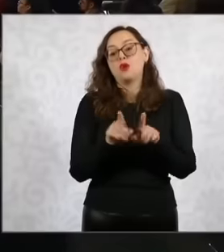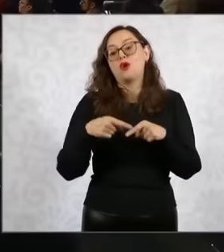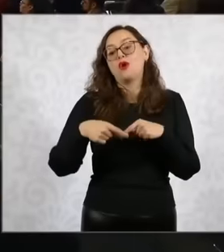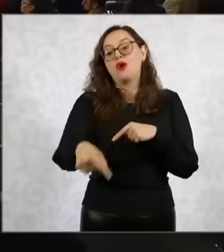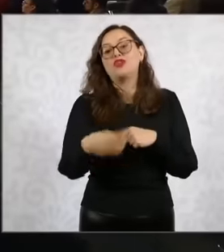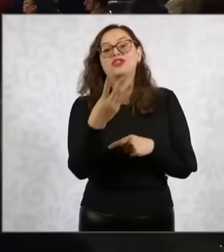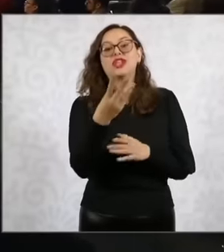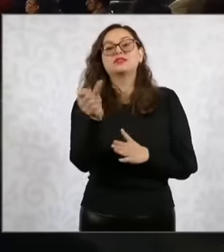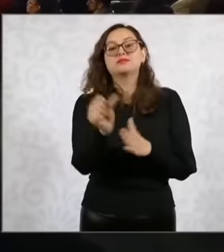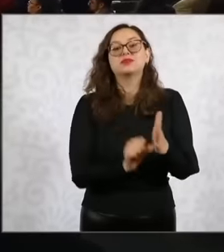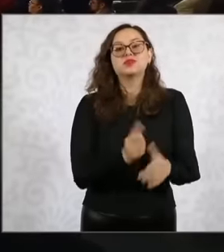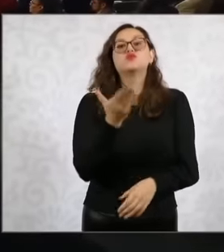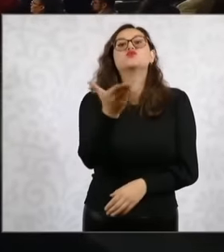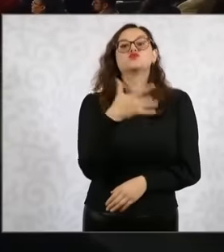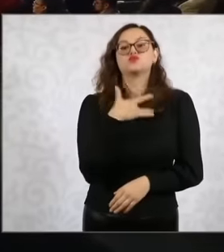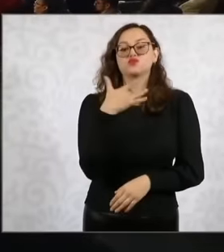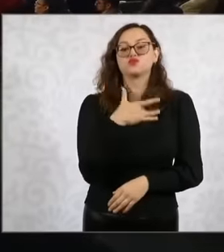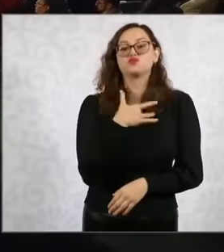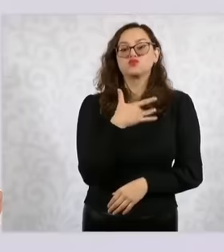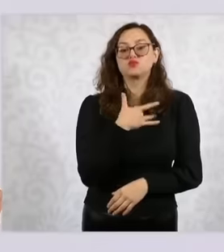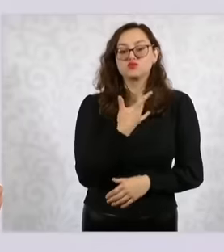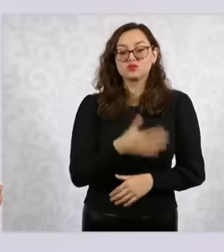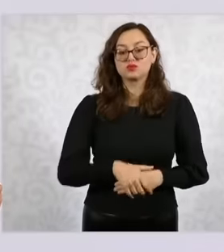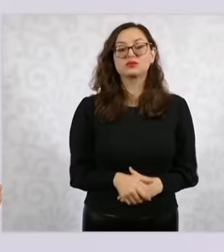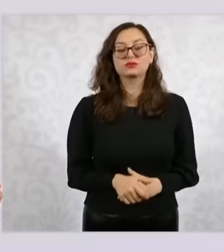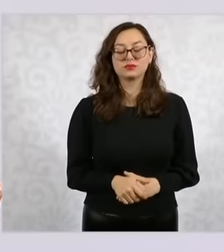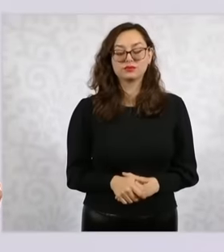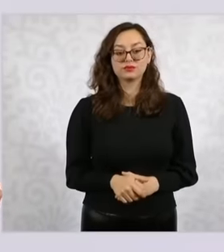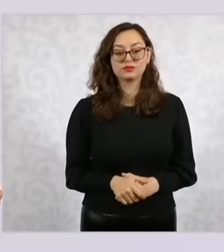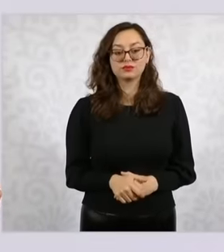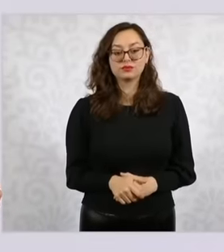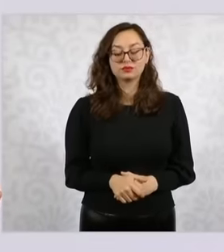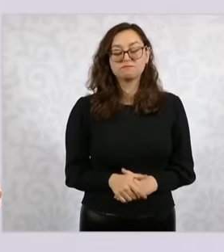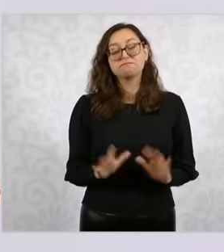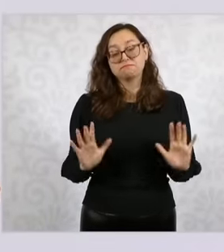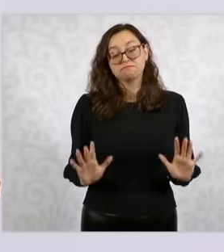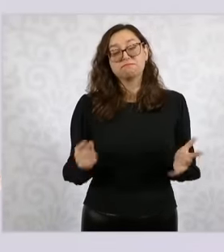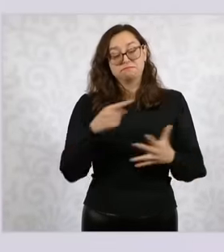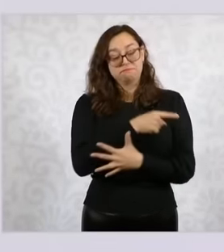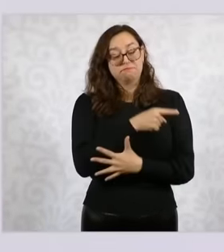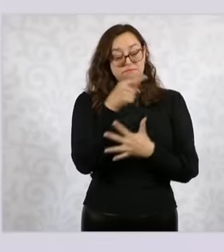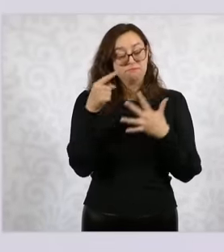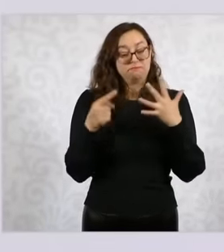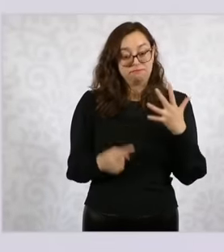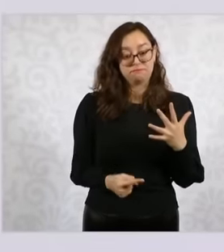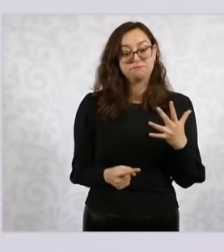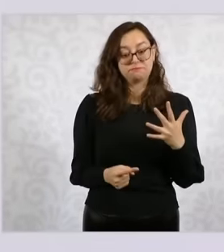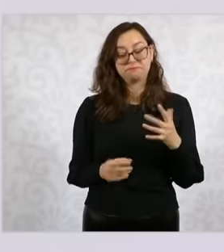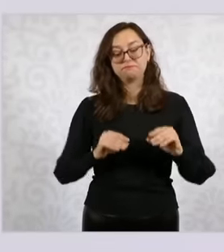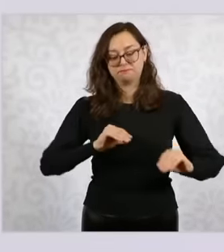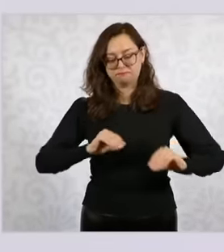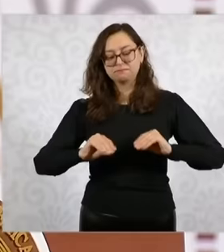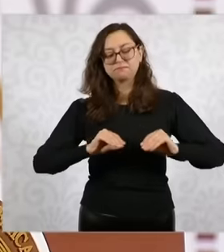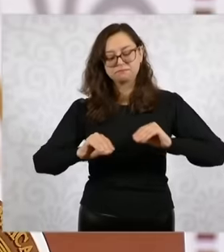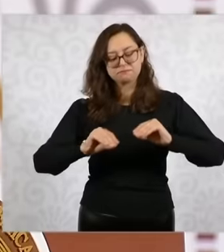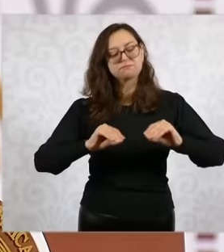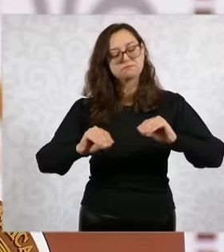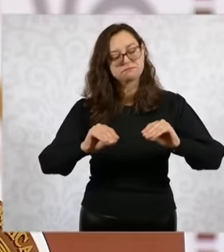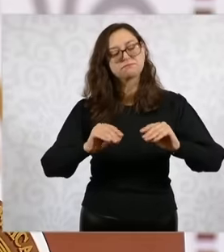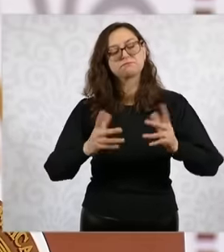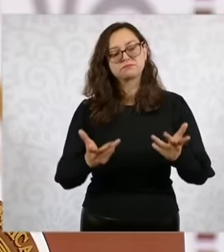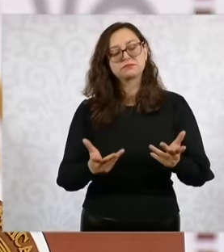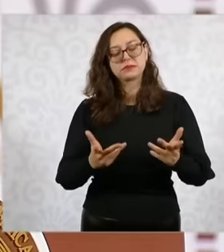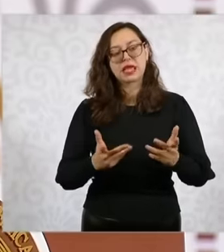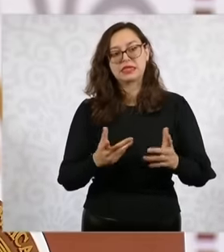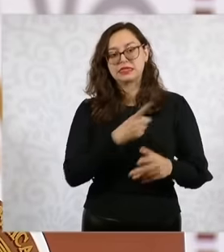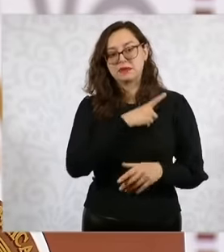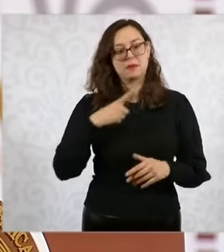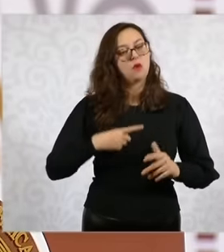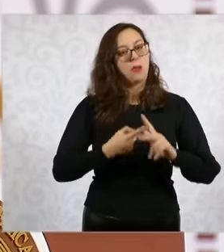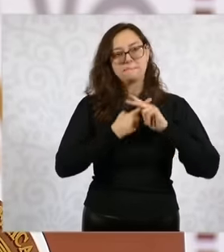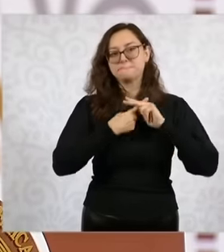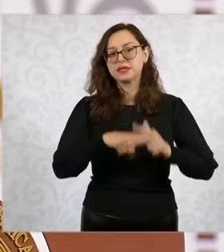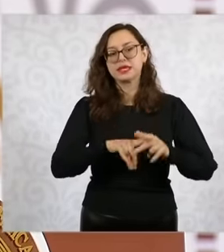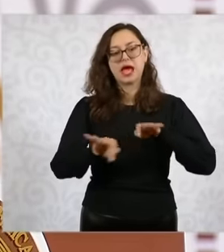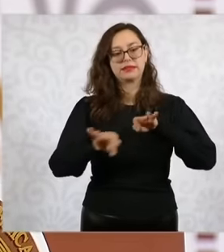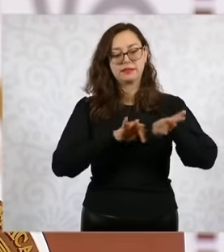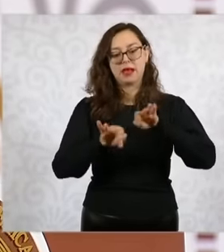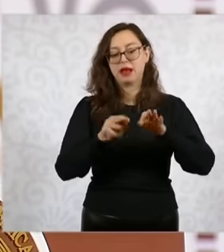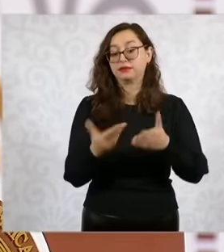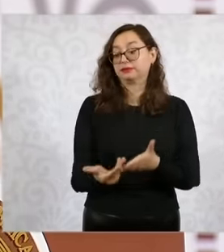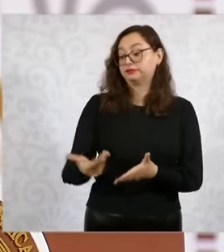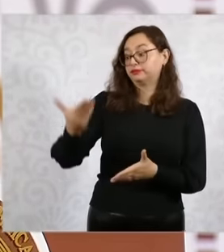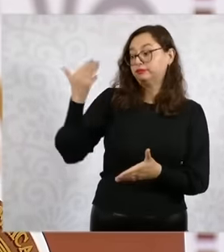well, there are several but the main ones are to launch all the programs that we announced yesterday,